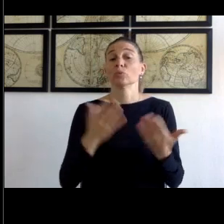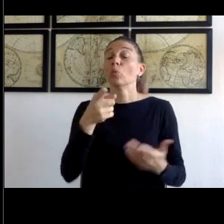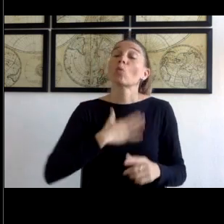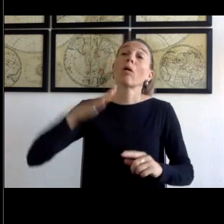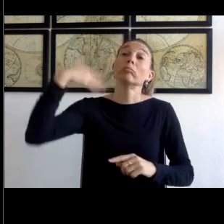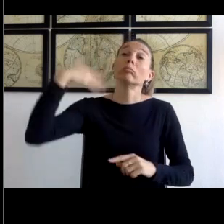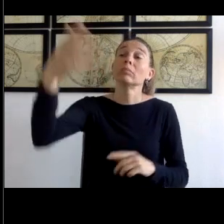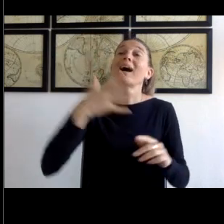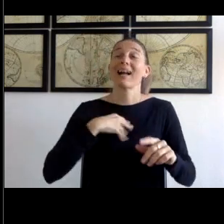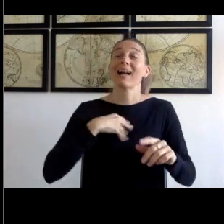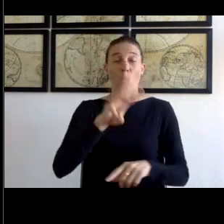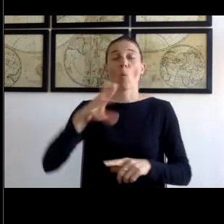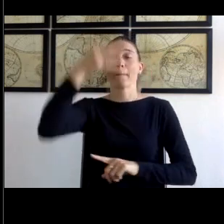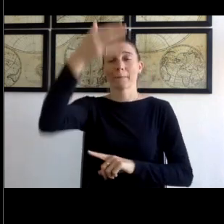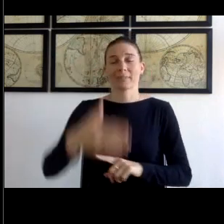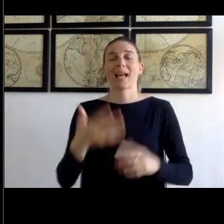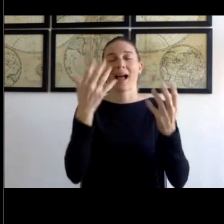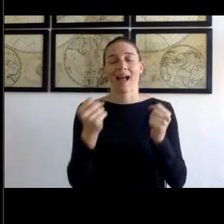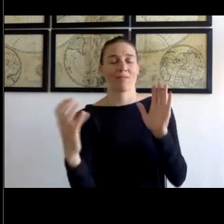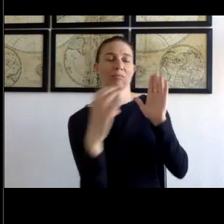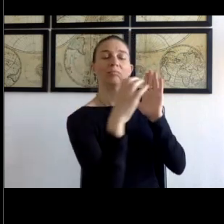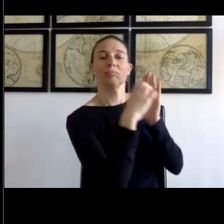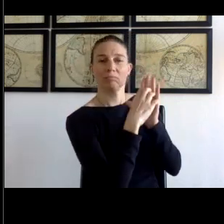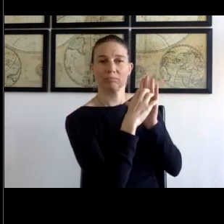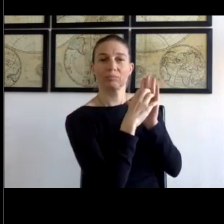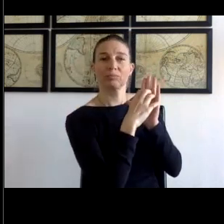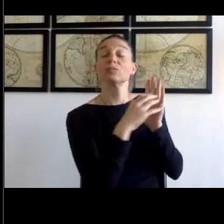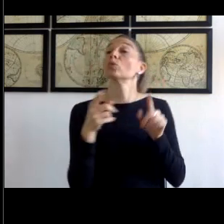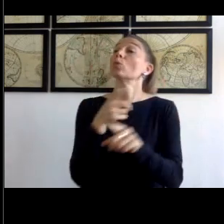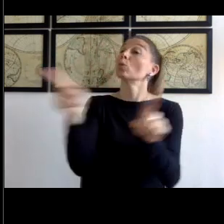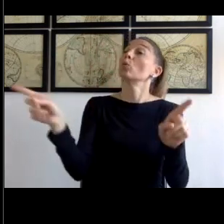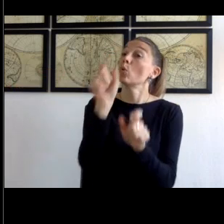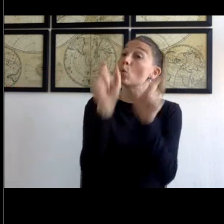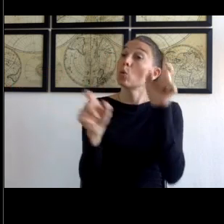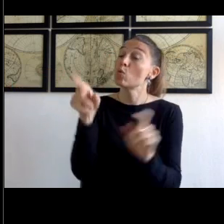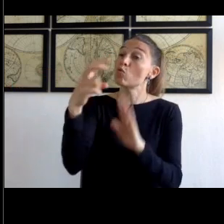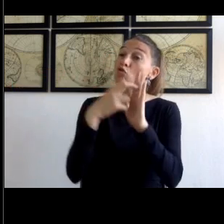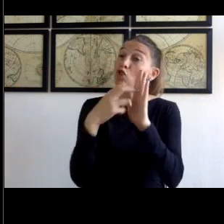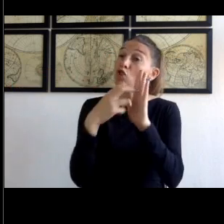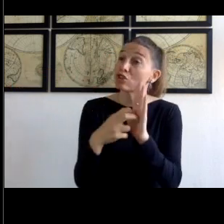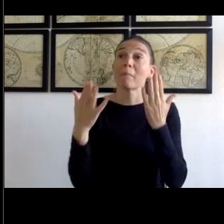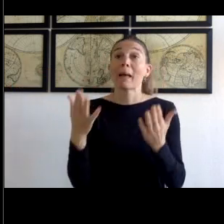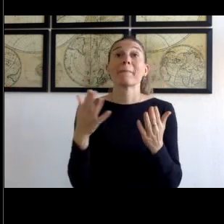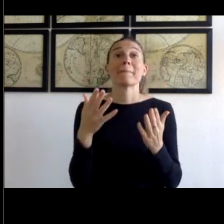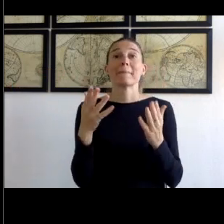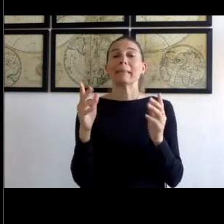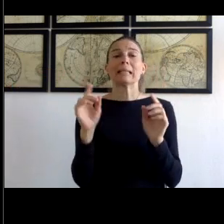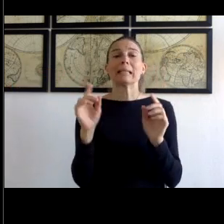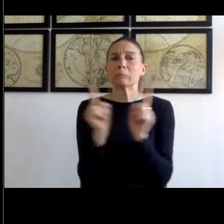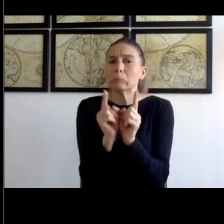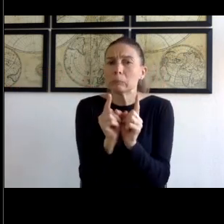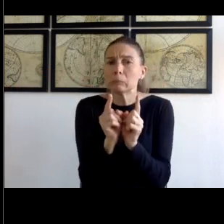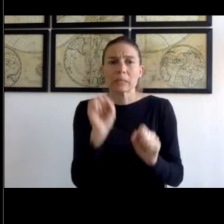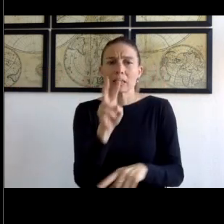We'll also send it to those who have registered. Even those who maybe cannot join they'll receive all the information.